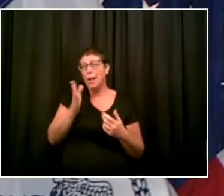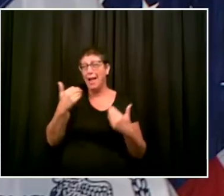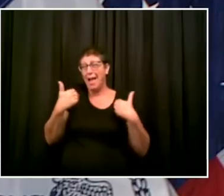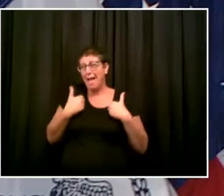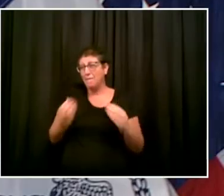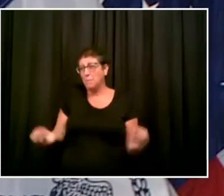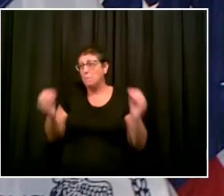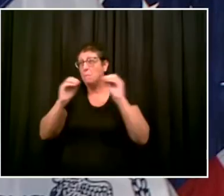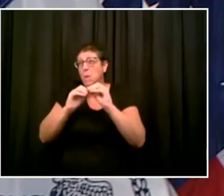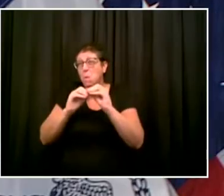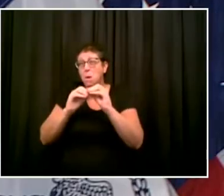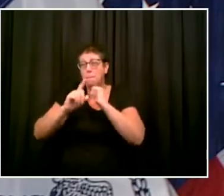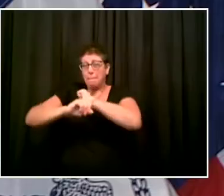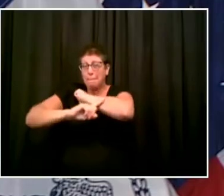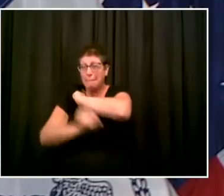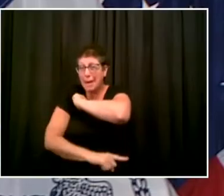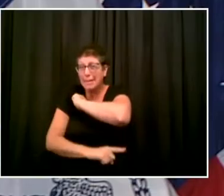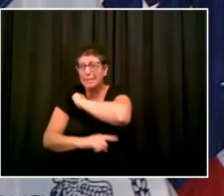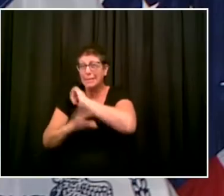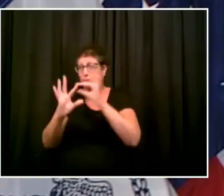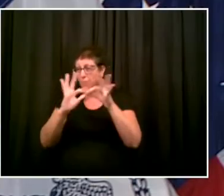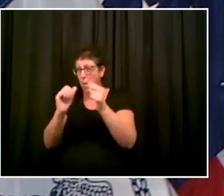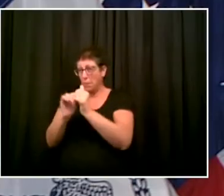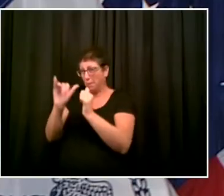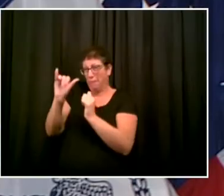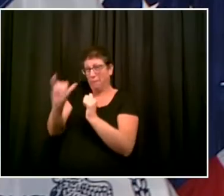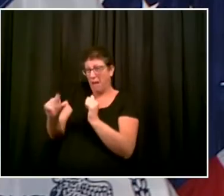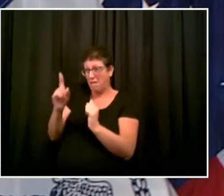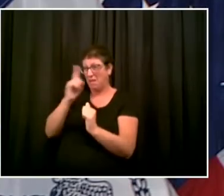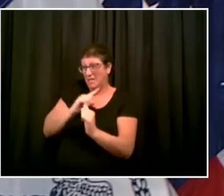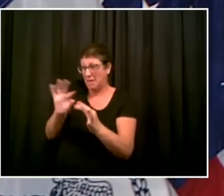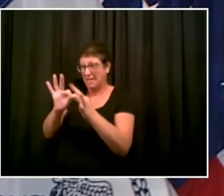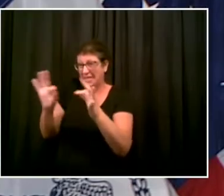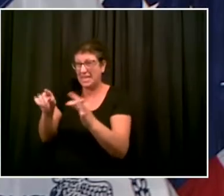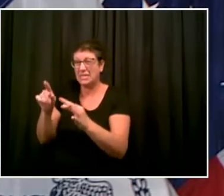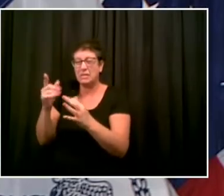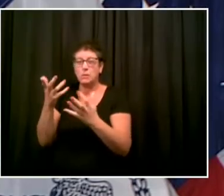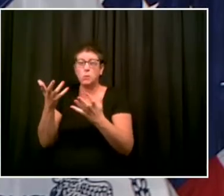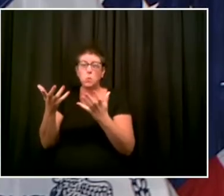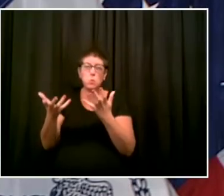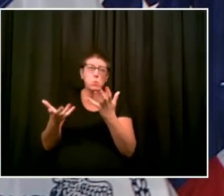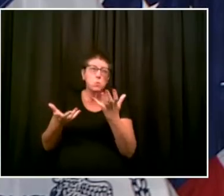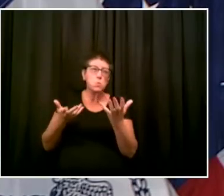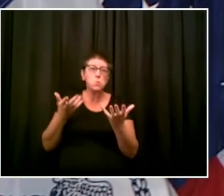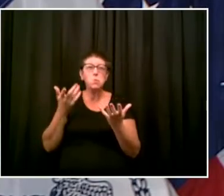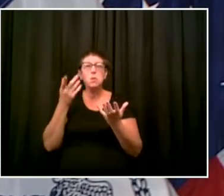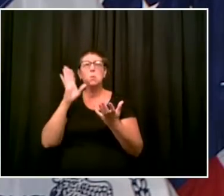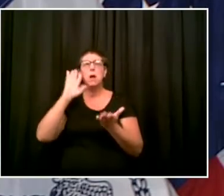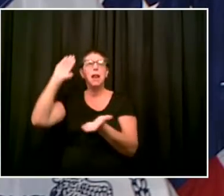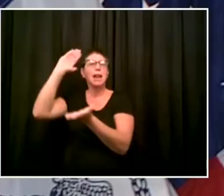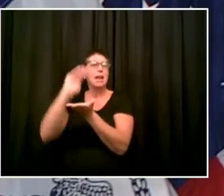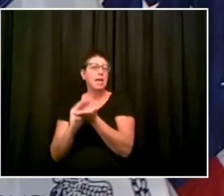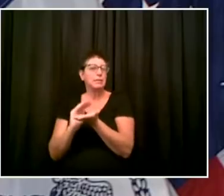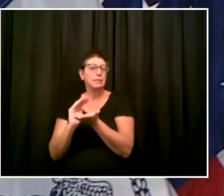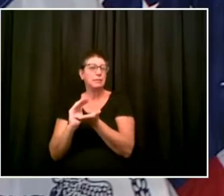INTENTIONALITY IS CRUCIAL. TO THE POINT